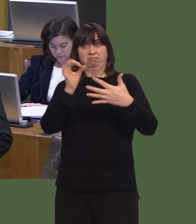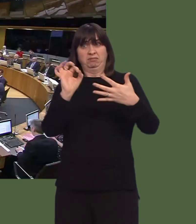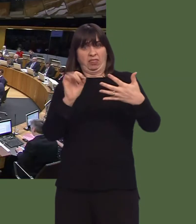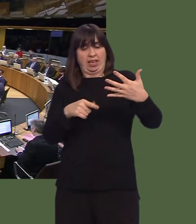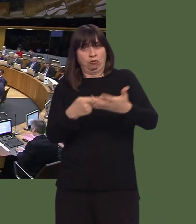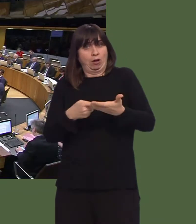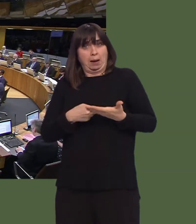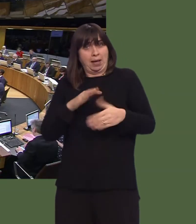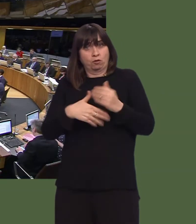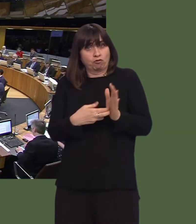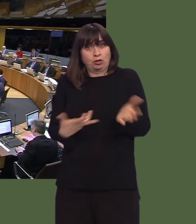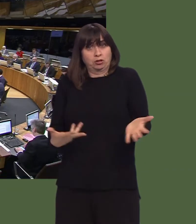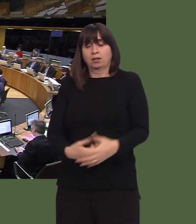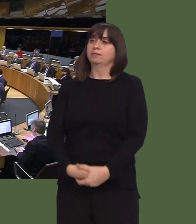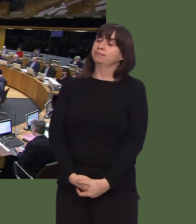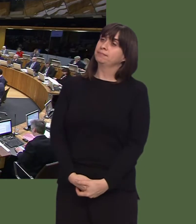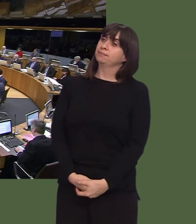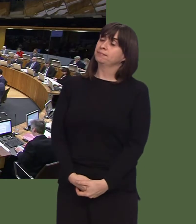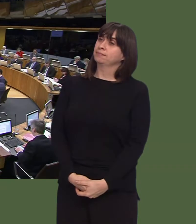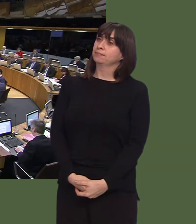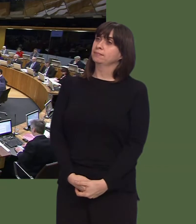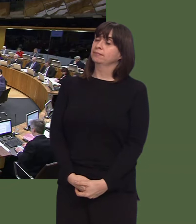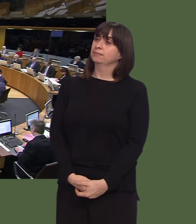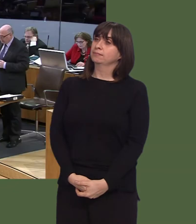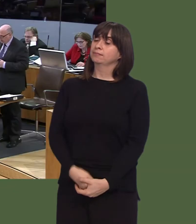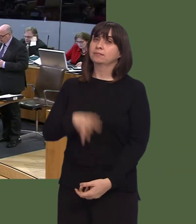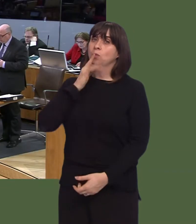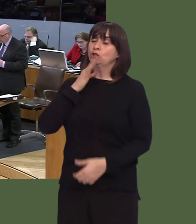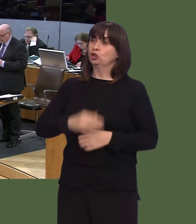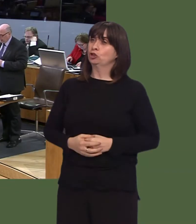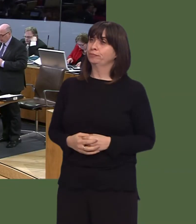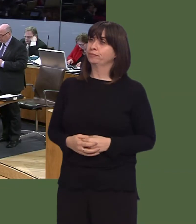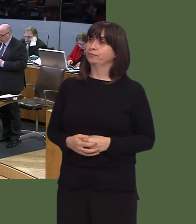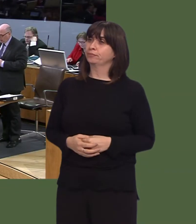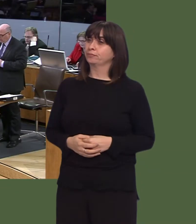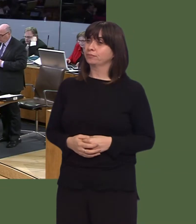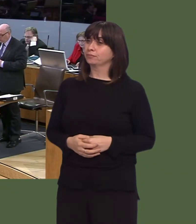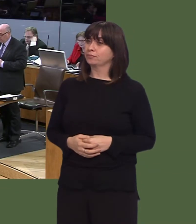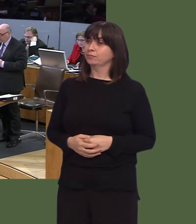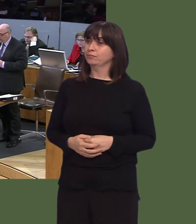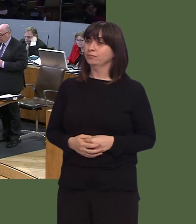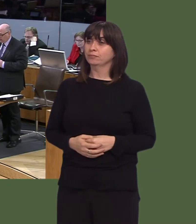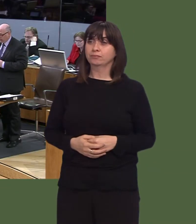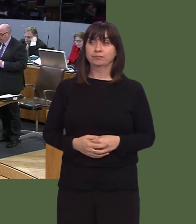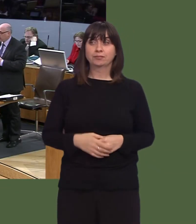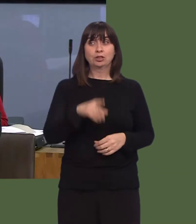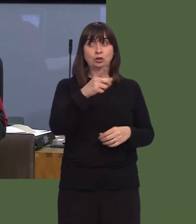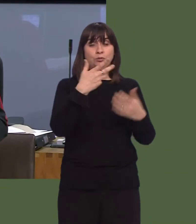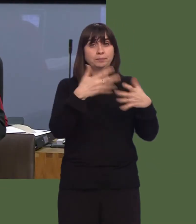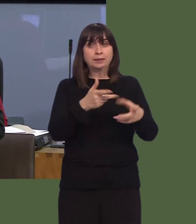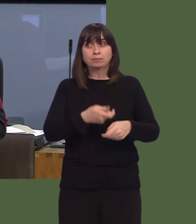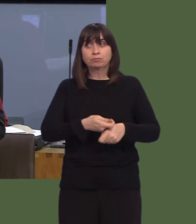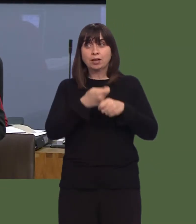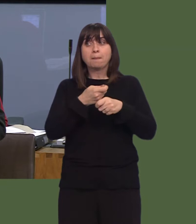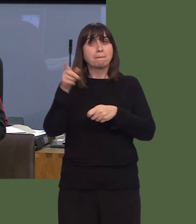Paul Davies AM: First Minister, you have made reference to the Standards of Conduct Committeeís